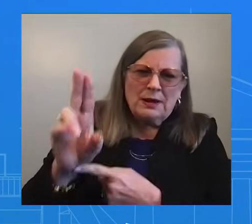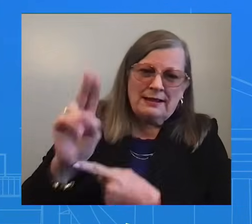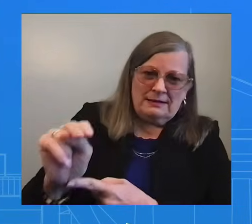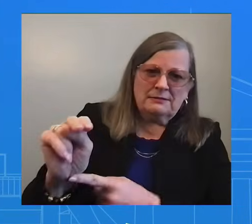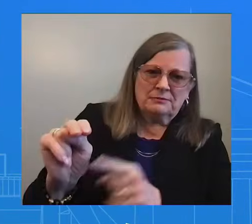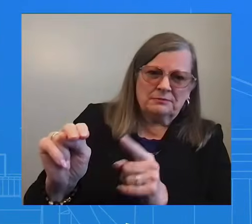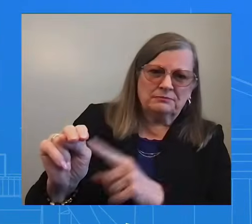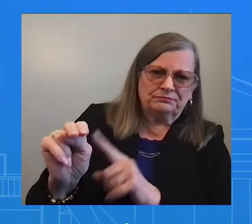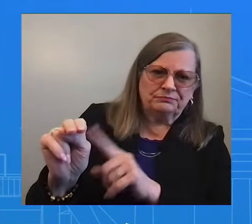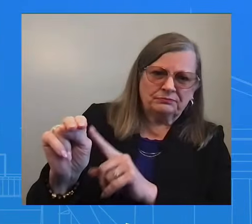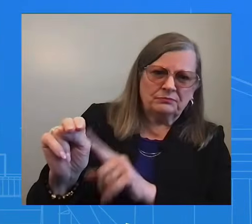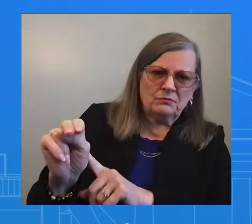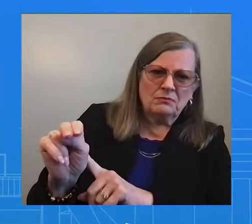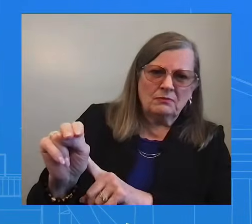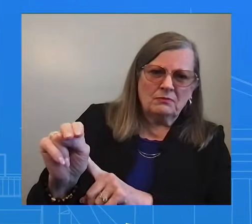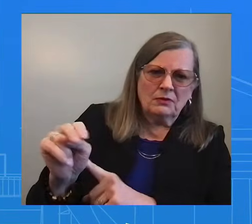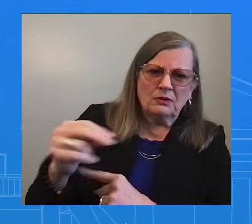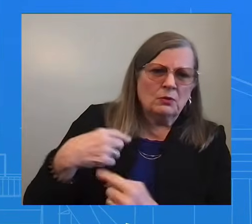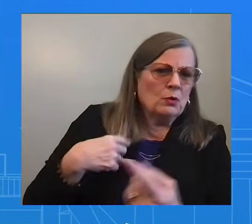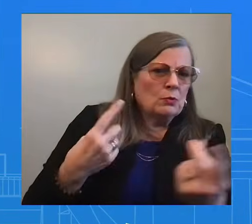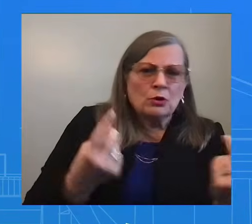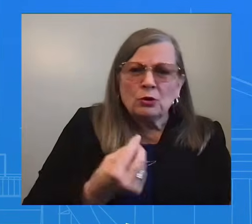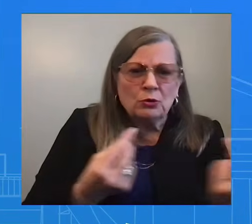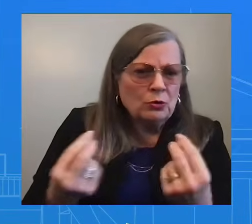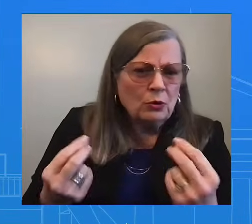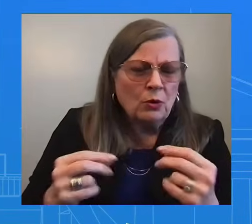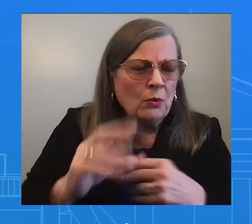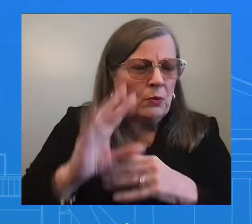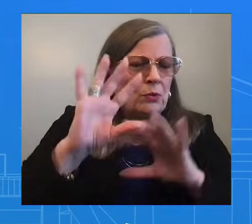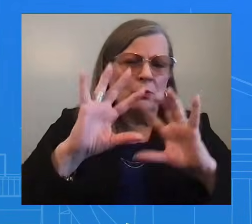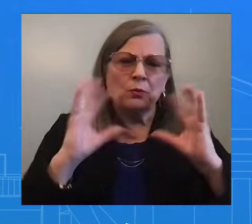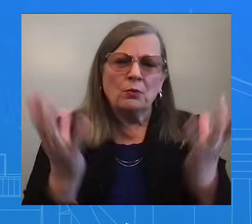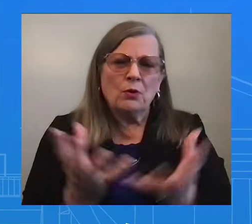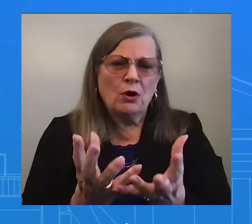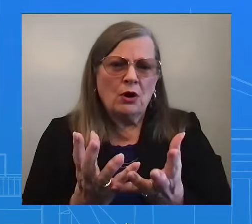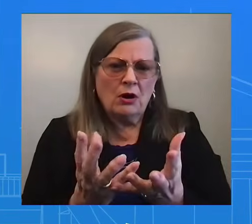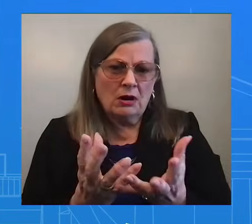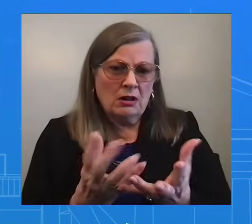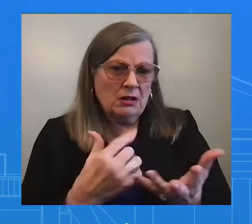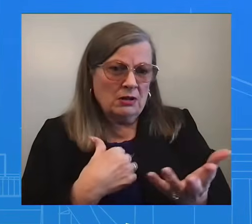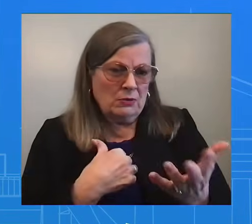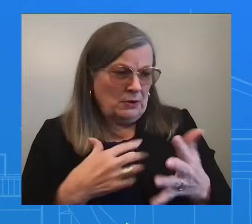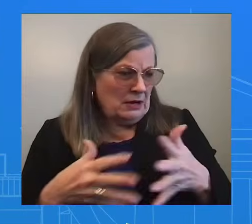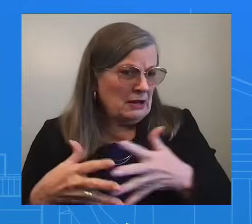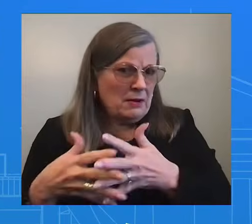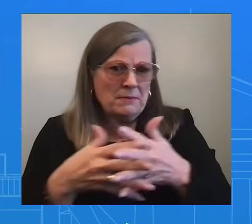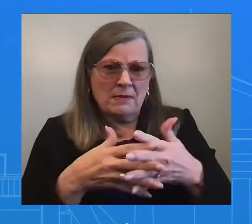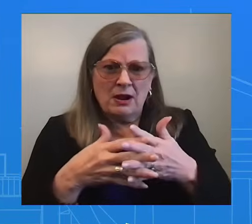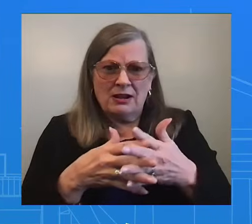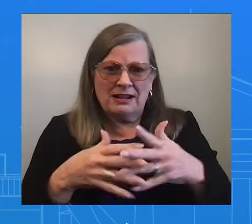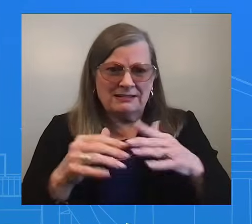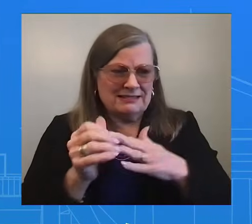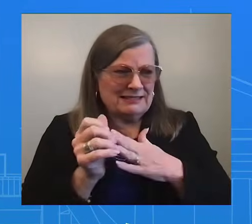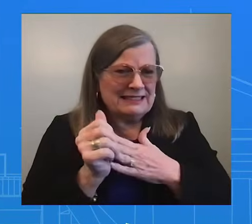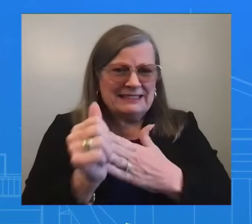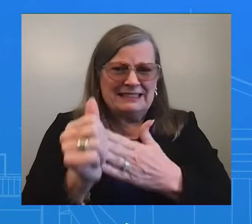and see that American leadership still matters, that -- that America's views still matter. And President Biden has literally been driving